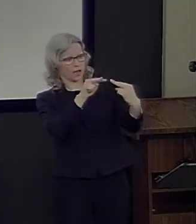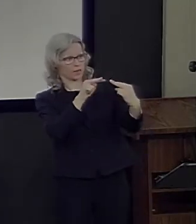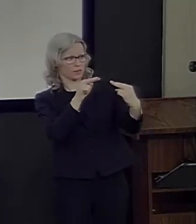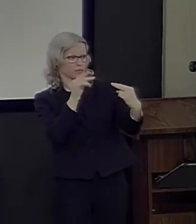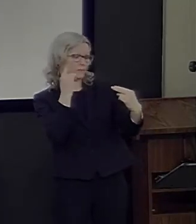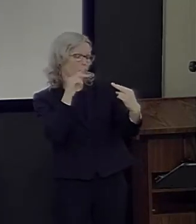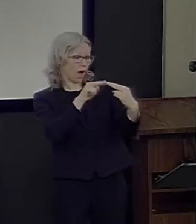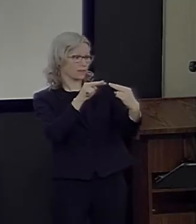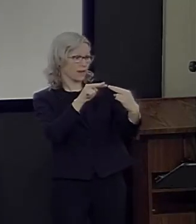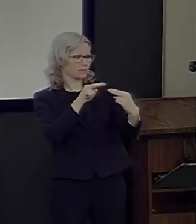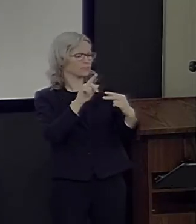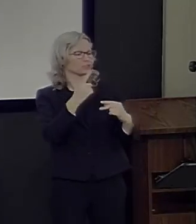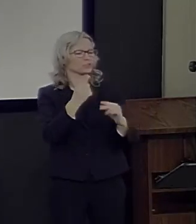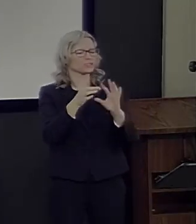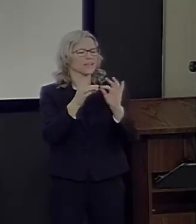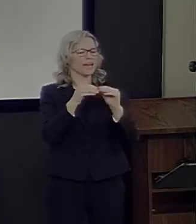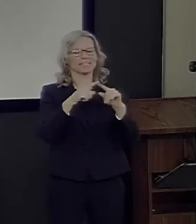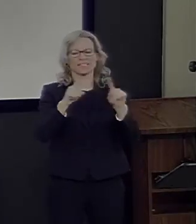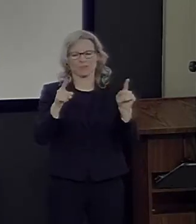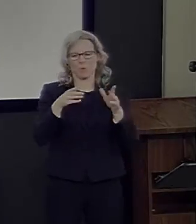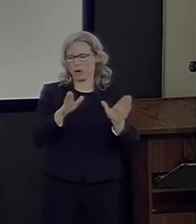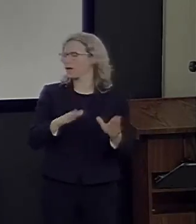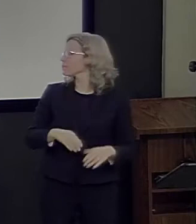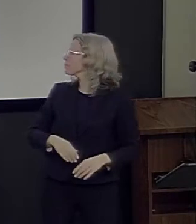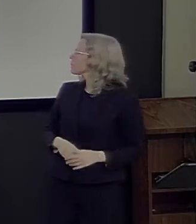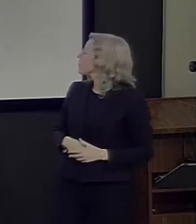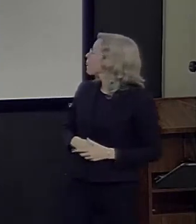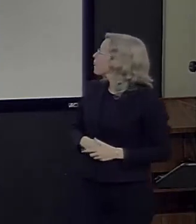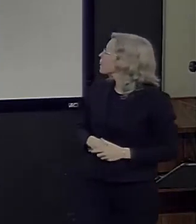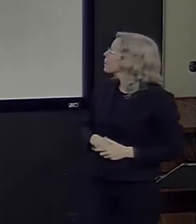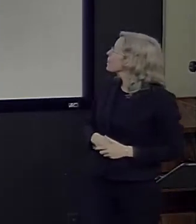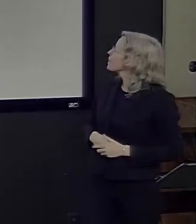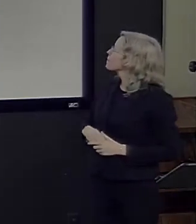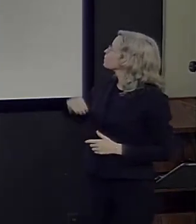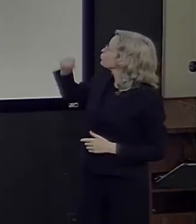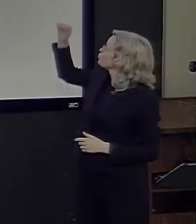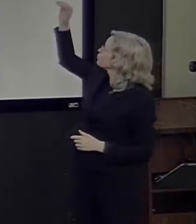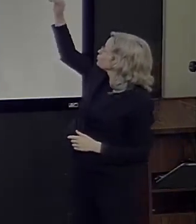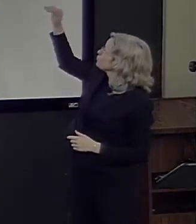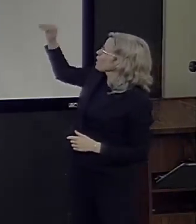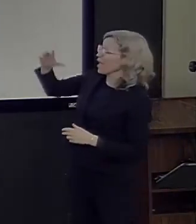We've got the posterior aspect, the front anterior aspect, and plus this new player, the subcentral area,